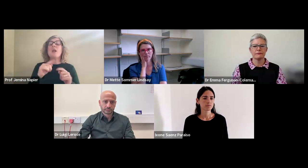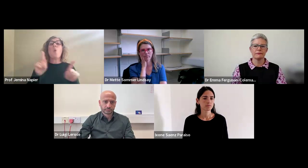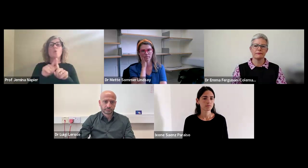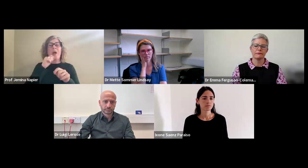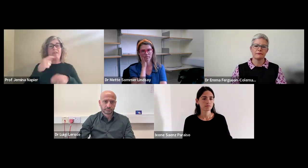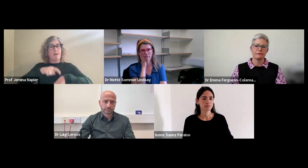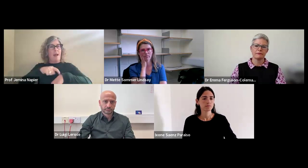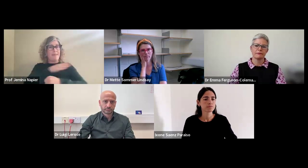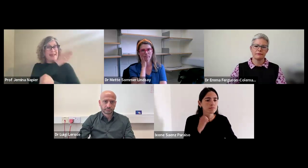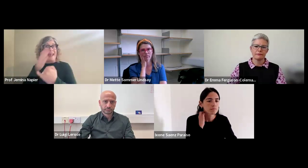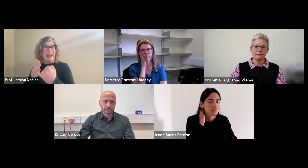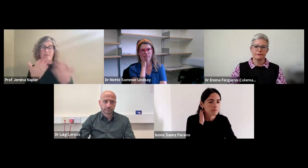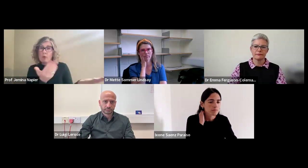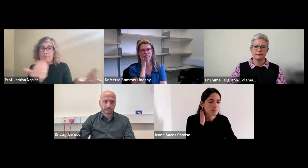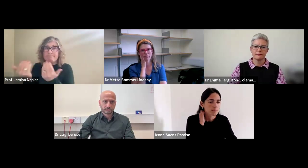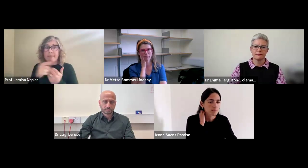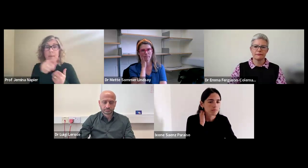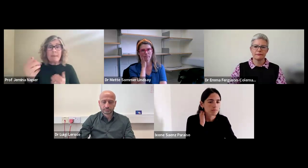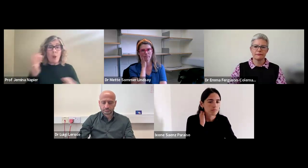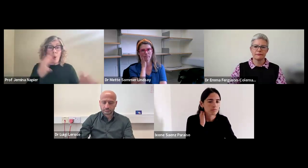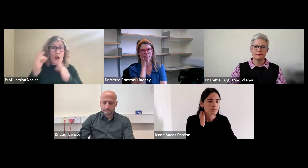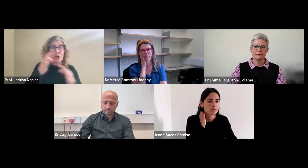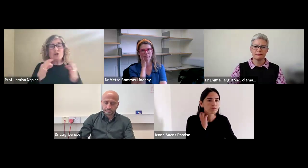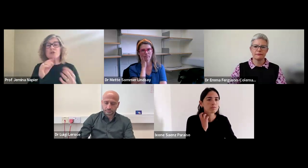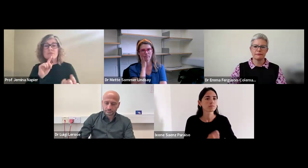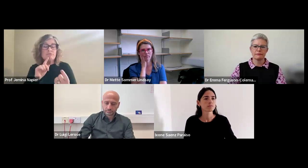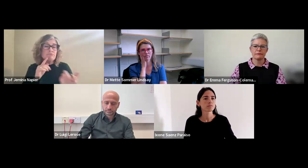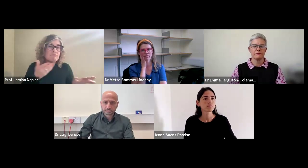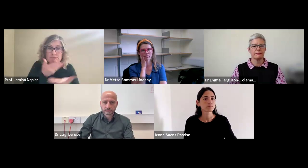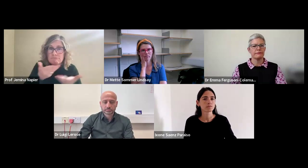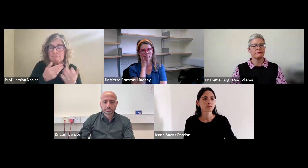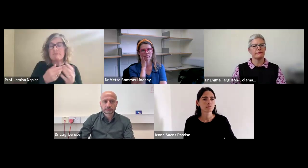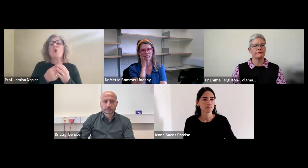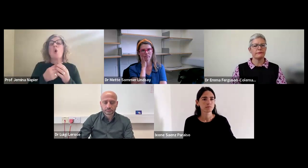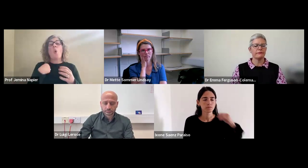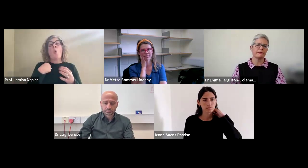questions and debate there will be time- we will invite people to ask questions make comments and